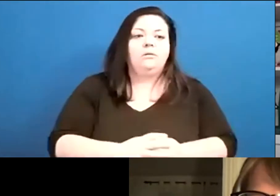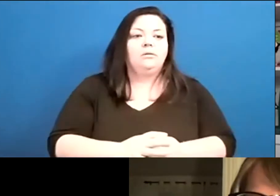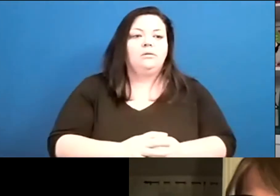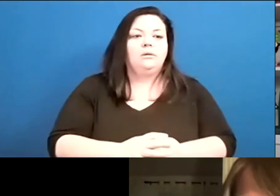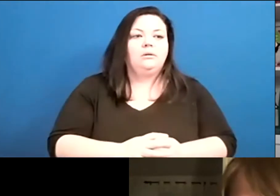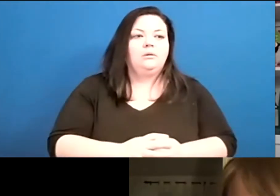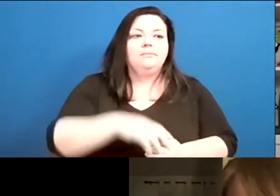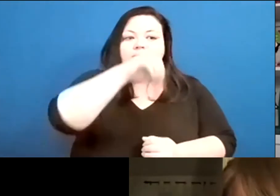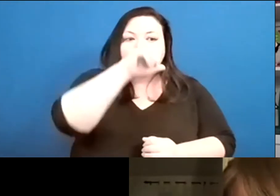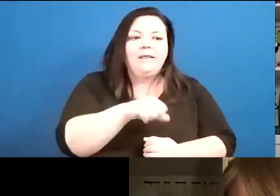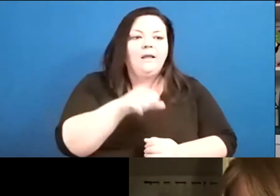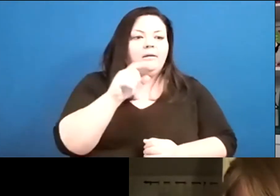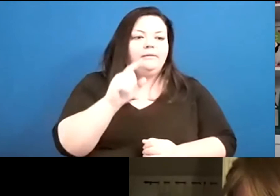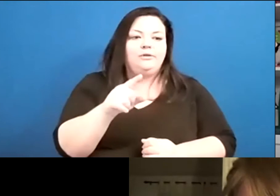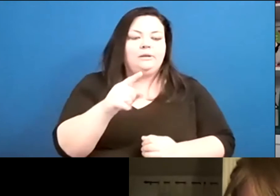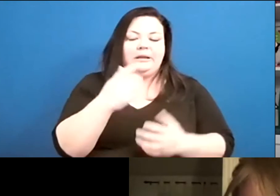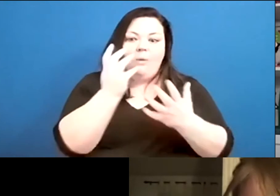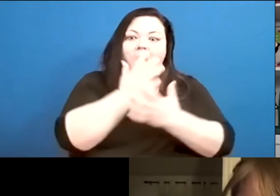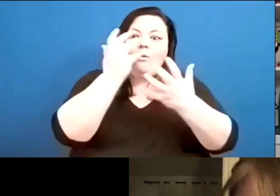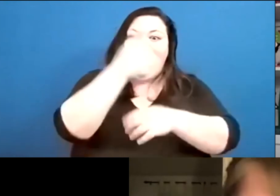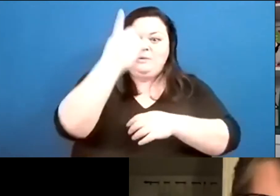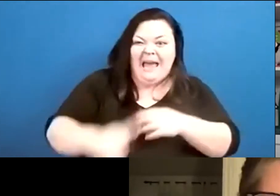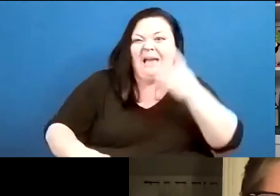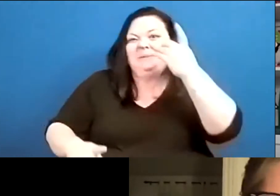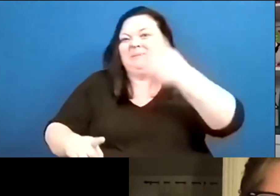getting like all these wows and damns in the chat over here so I